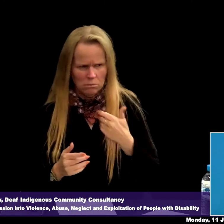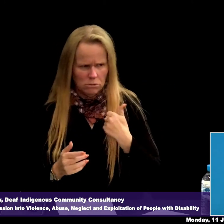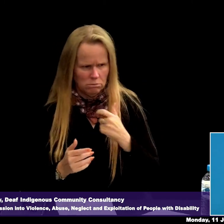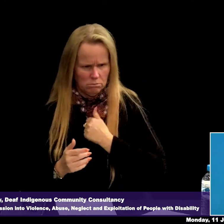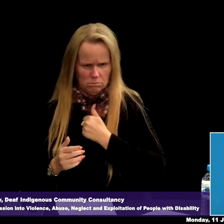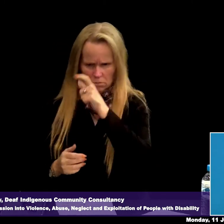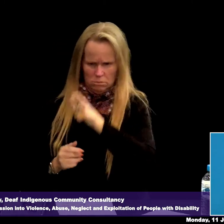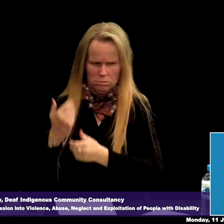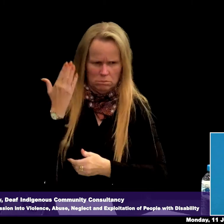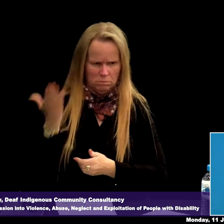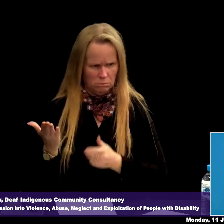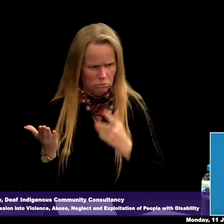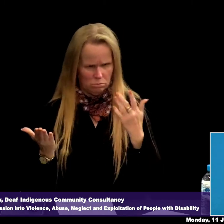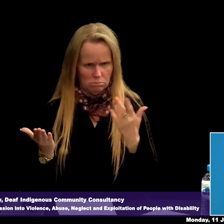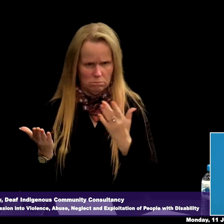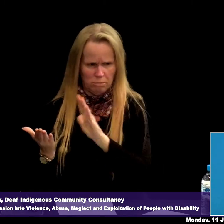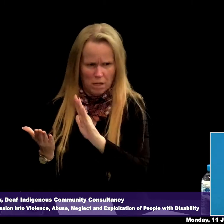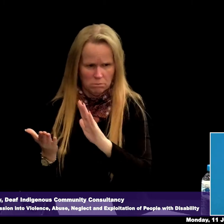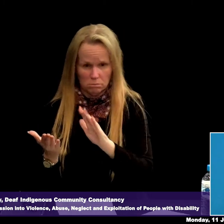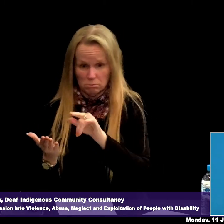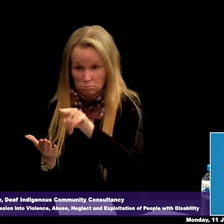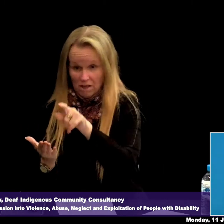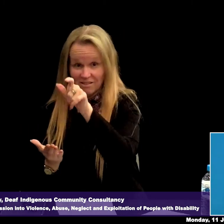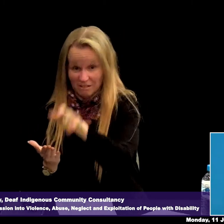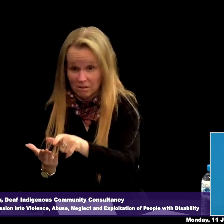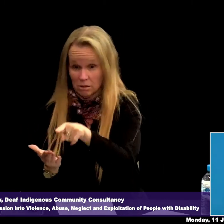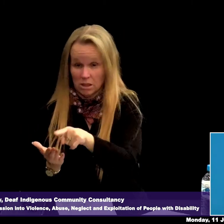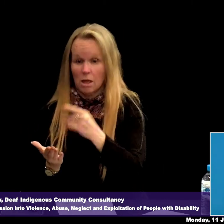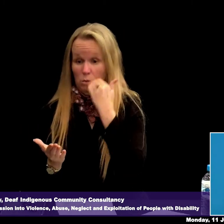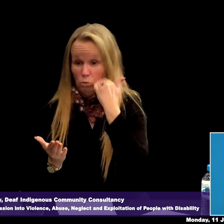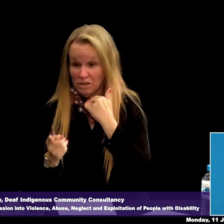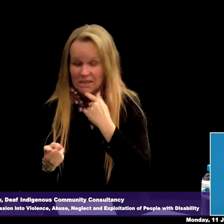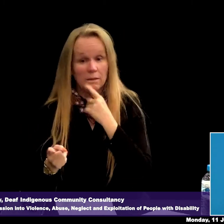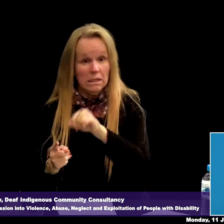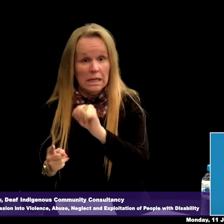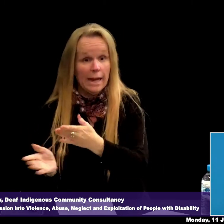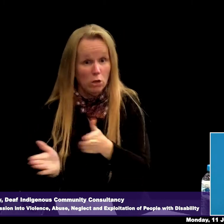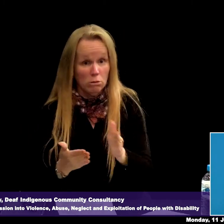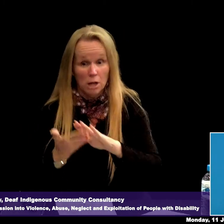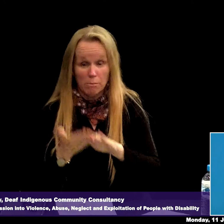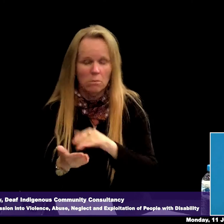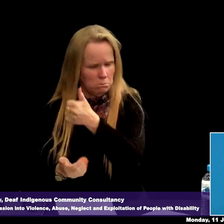will be able to help him." And I said "Well, no, my primary responsibility is for this woman that I'm here to work with." And the woman gave me permission.